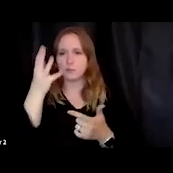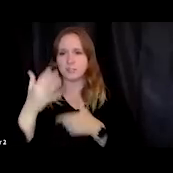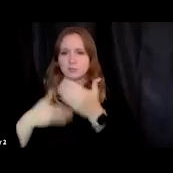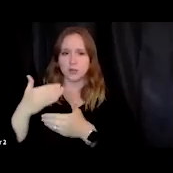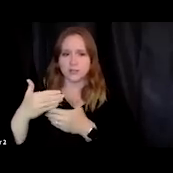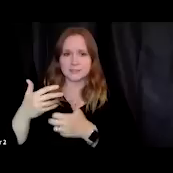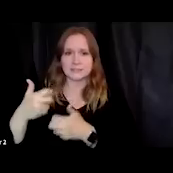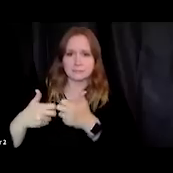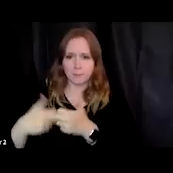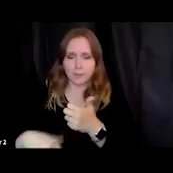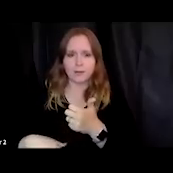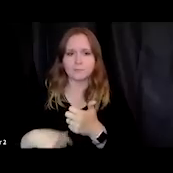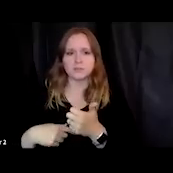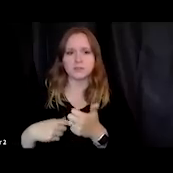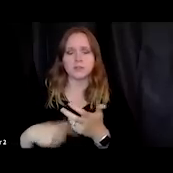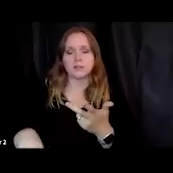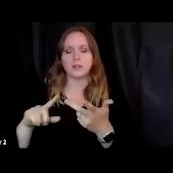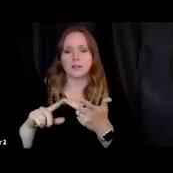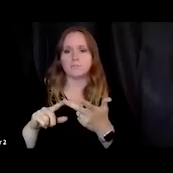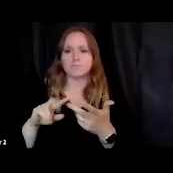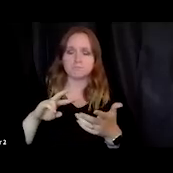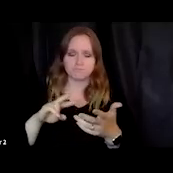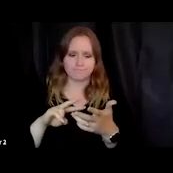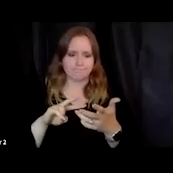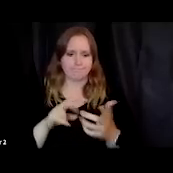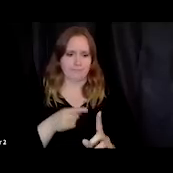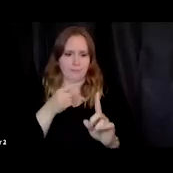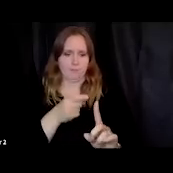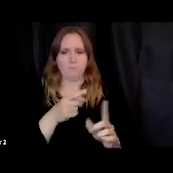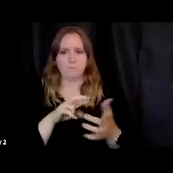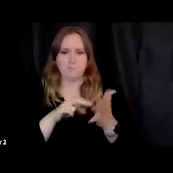about meaning of possessions, our emotional reactions.